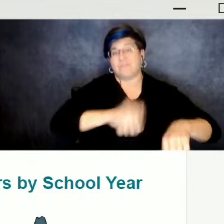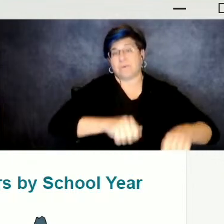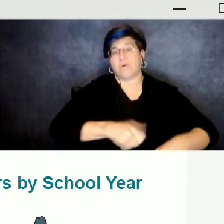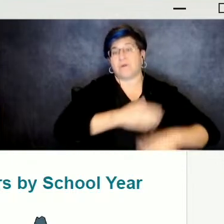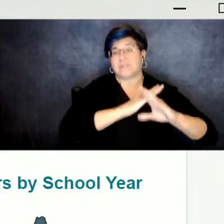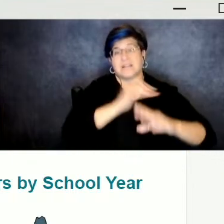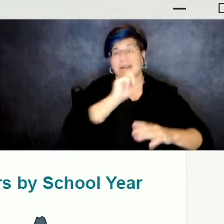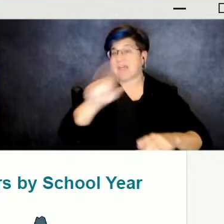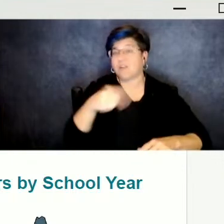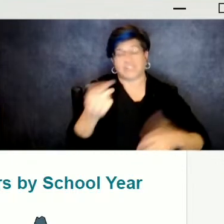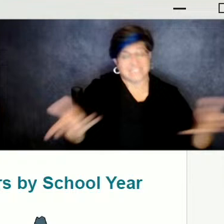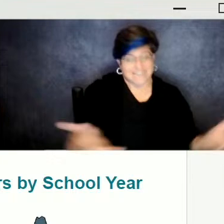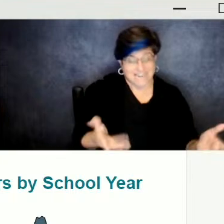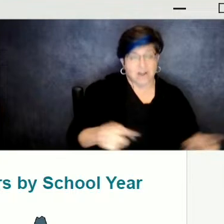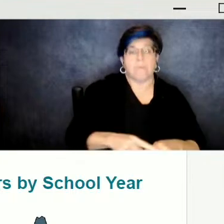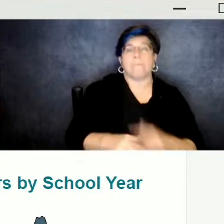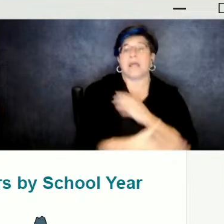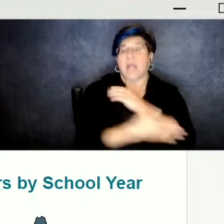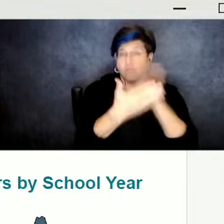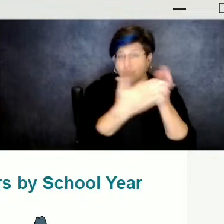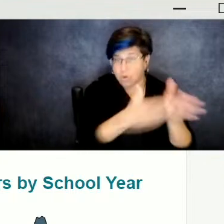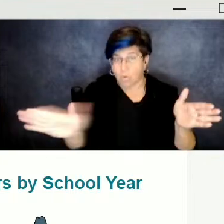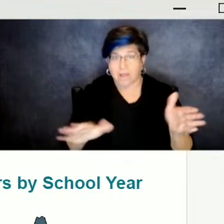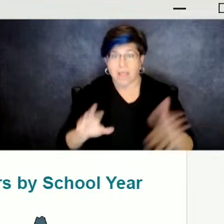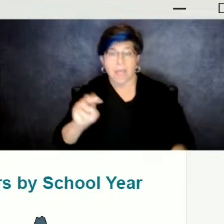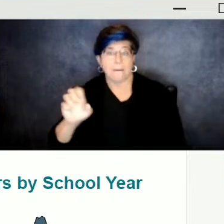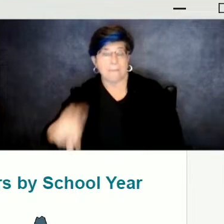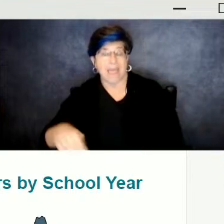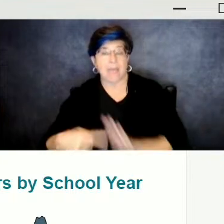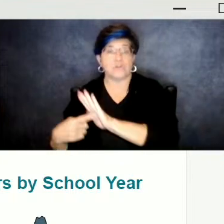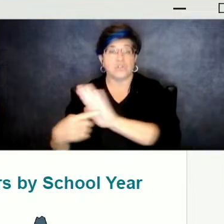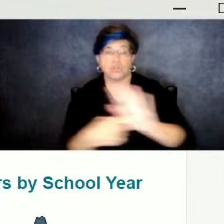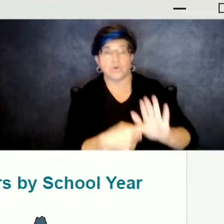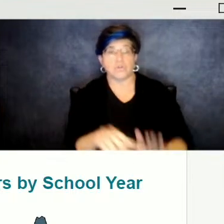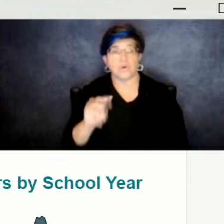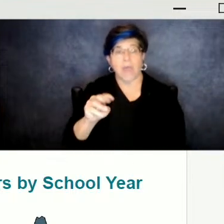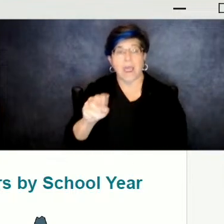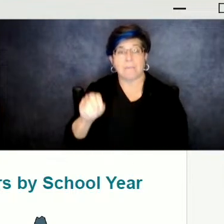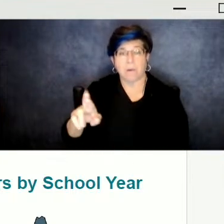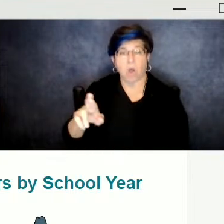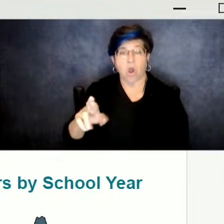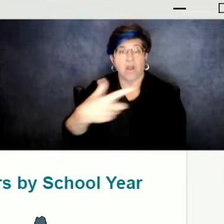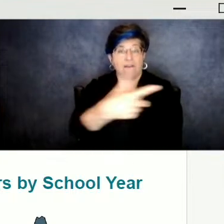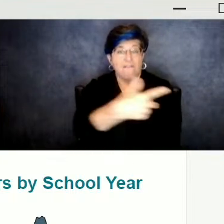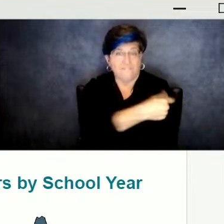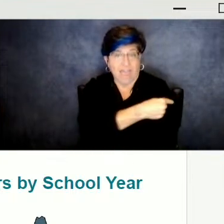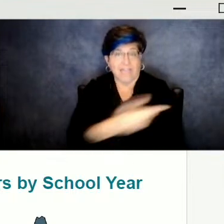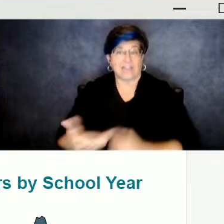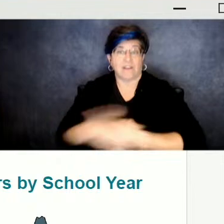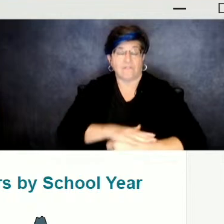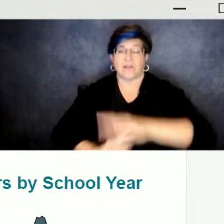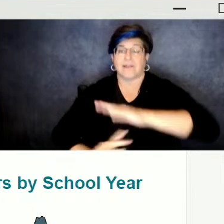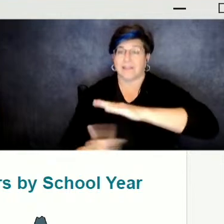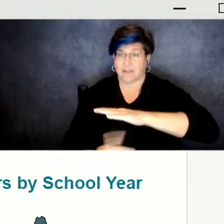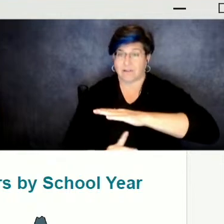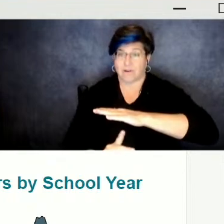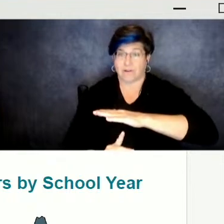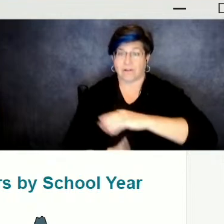NOT JUST HERE IN MECKLENBURG OR NORTH CAROLINA BUT ACROSS THE COUNTRY.